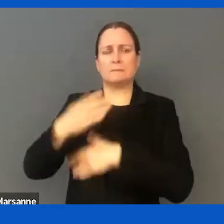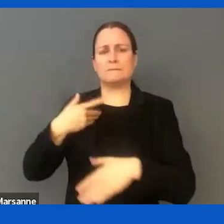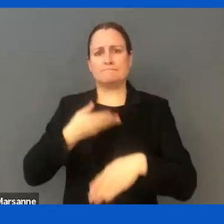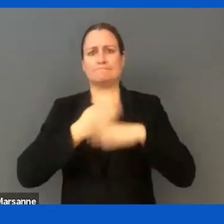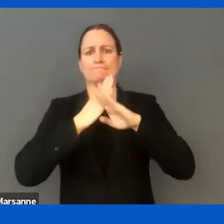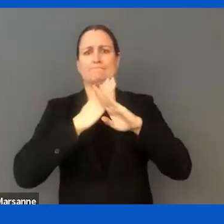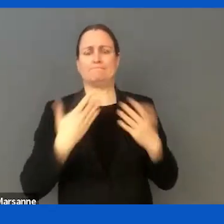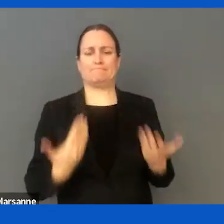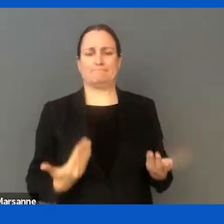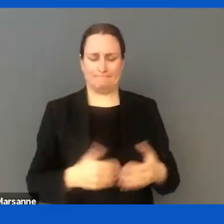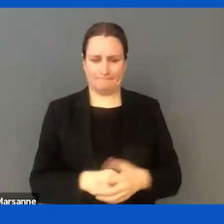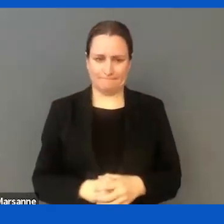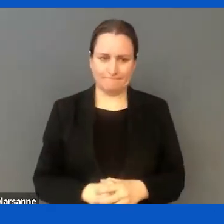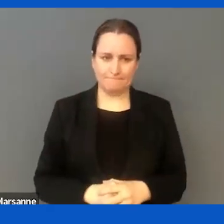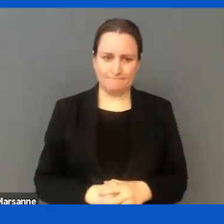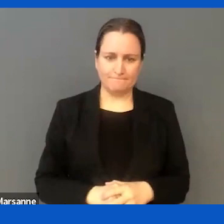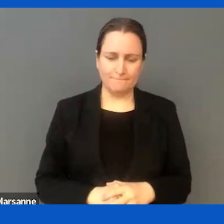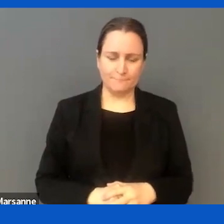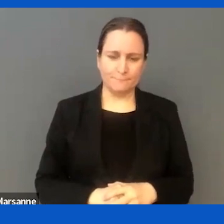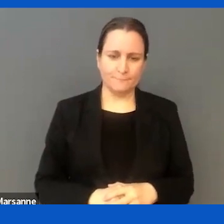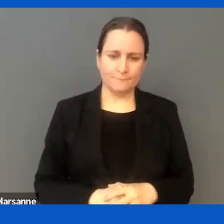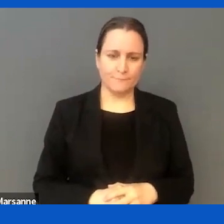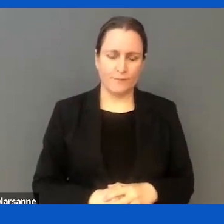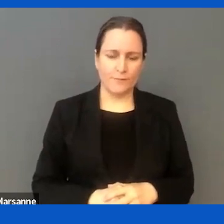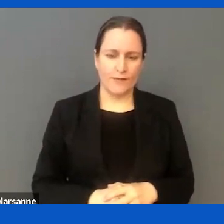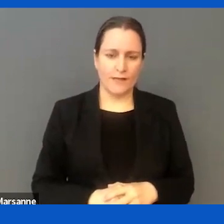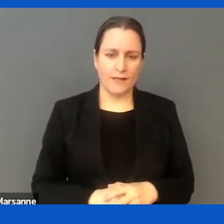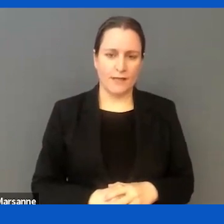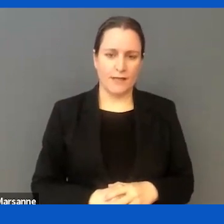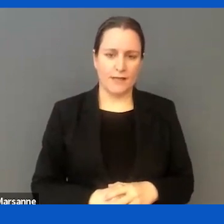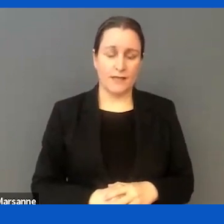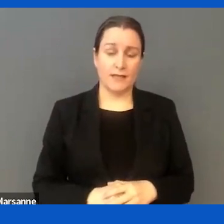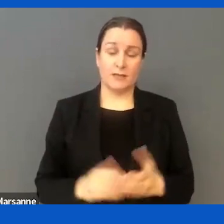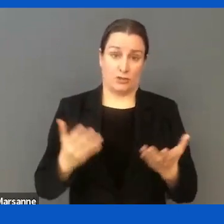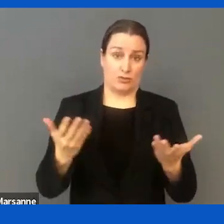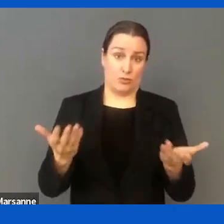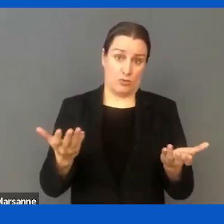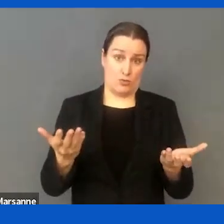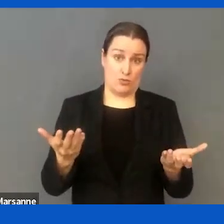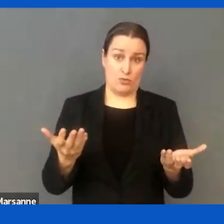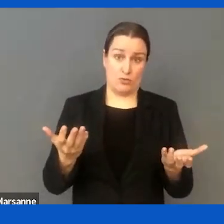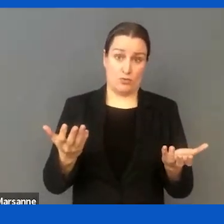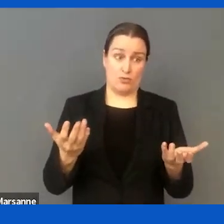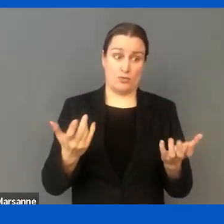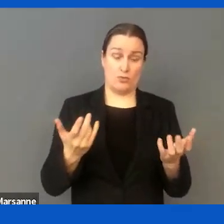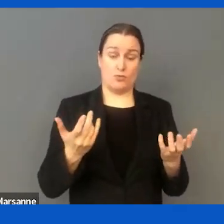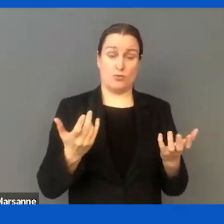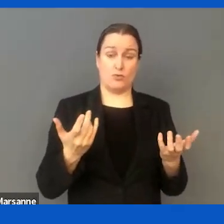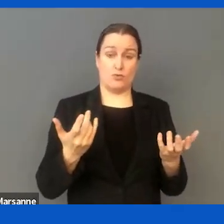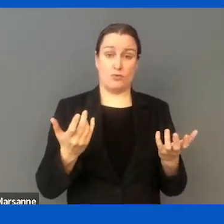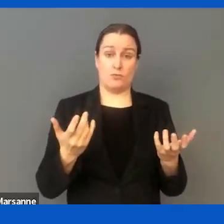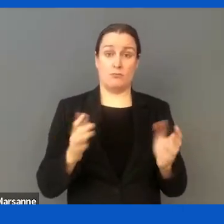area really is if people talk about having done research with people with disabilities,